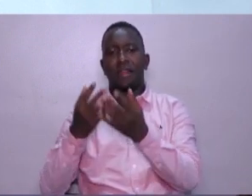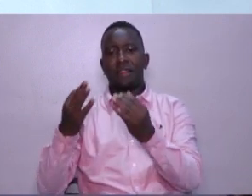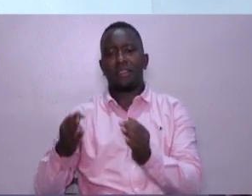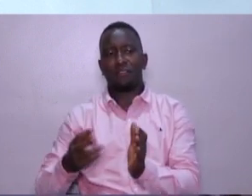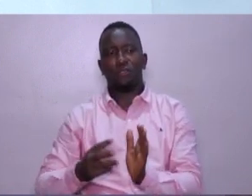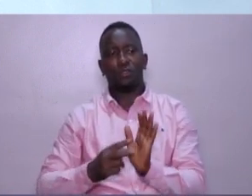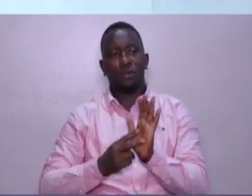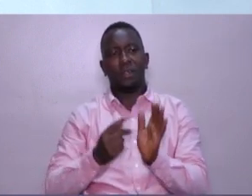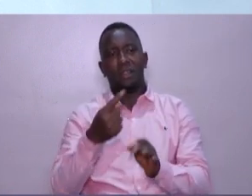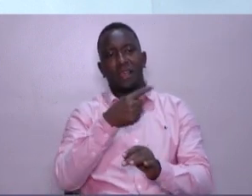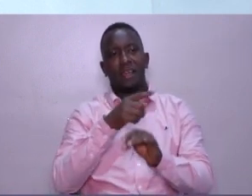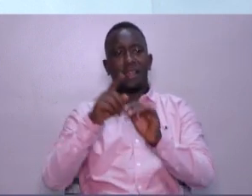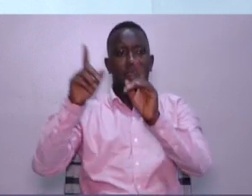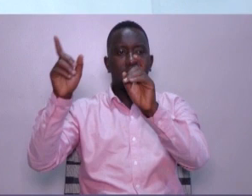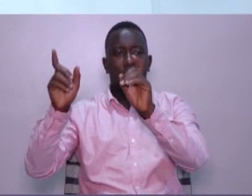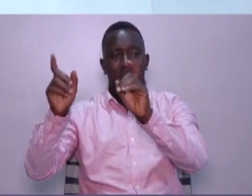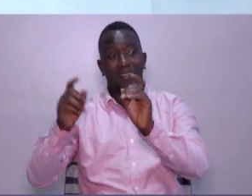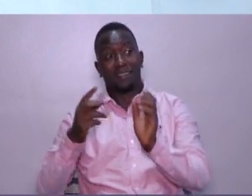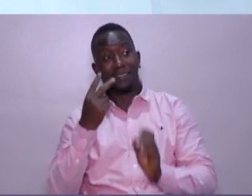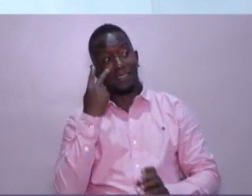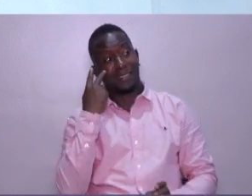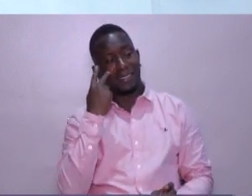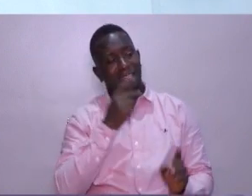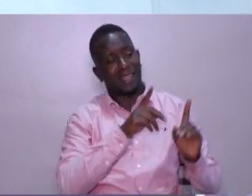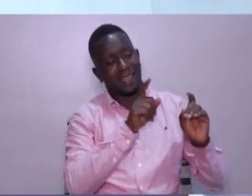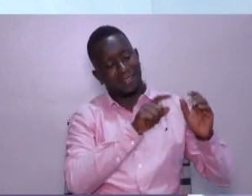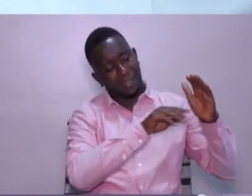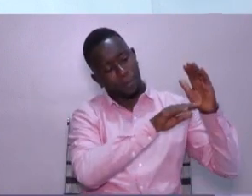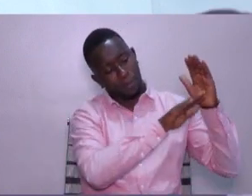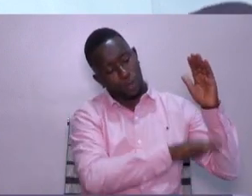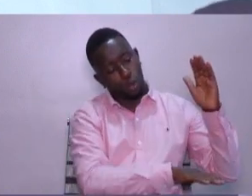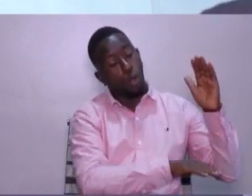see example below so there is a clear pointer